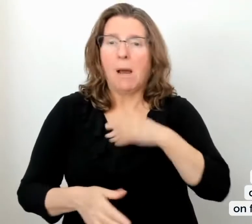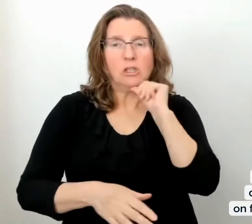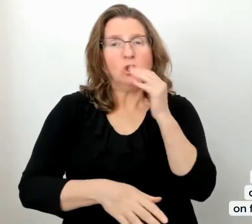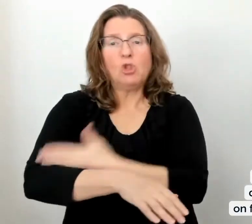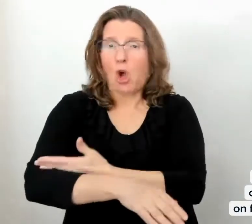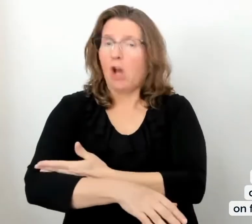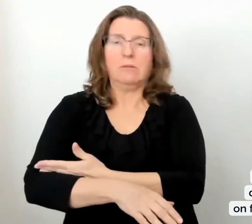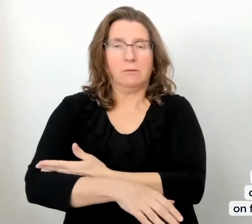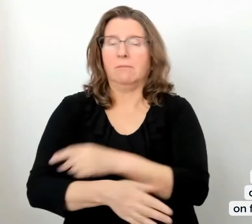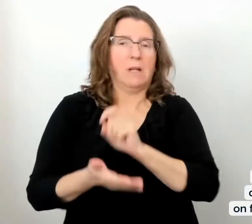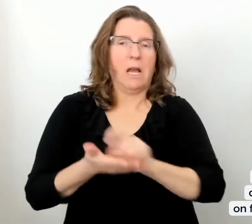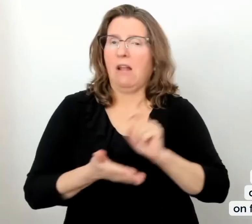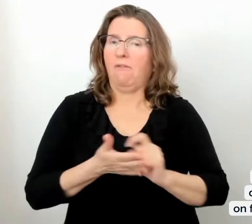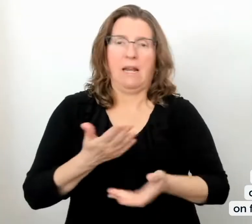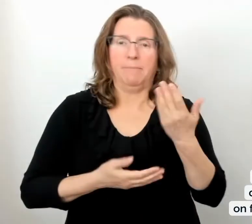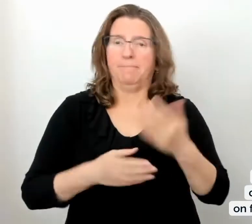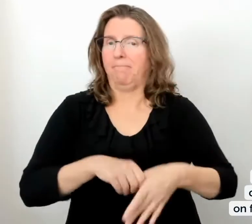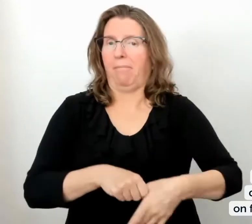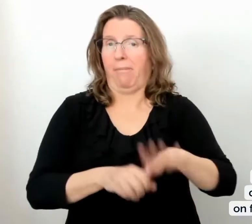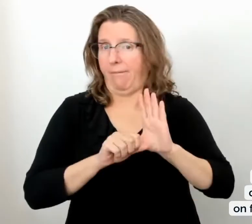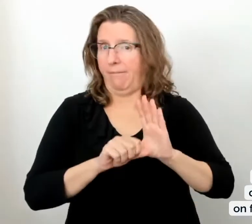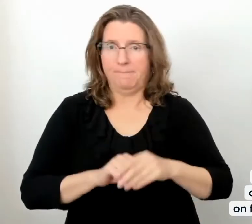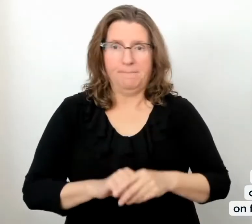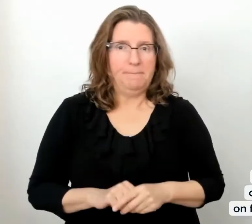My daughter is a good example. She struggles with the act of writing.